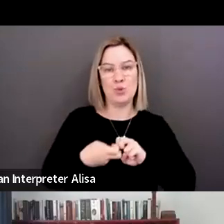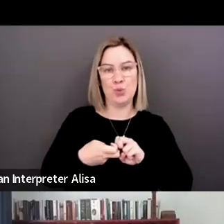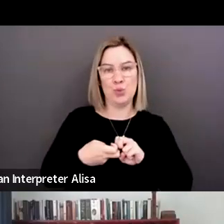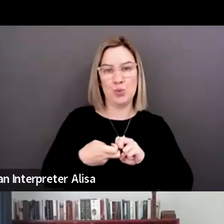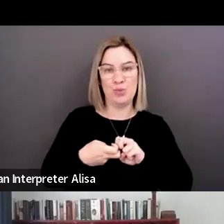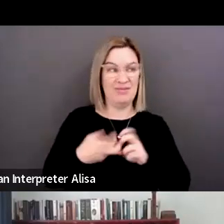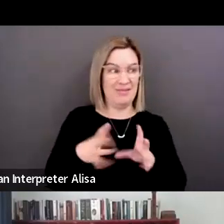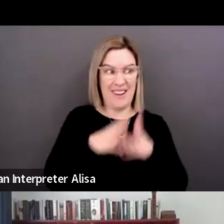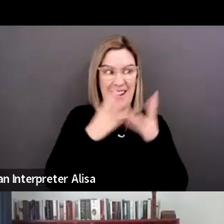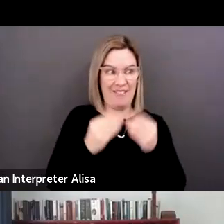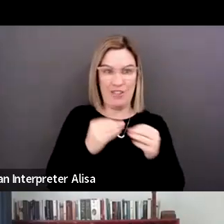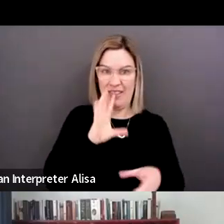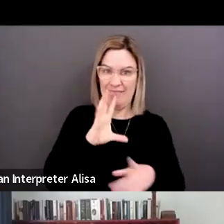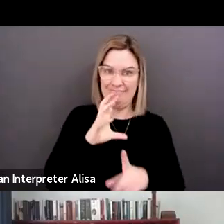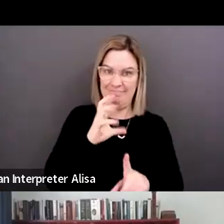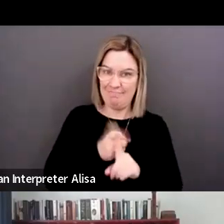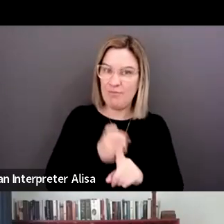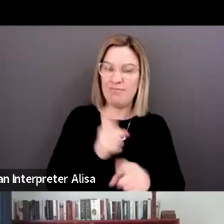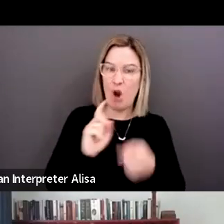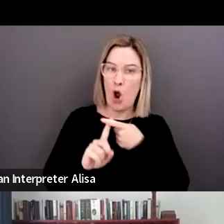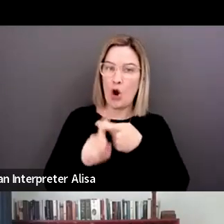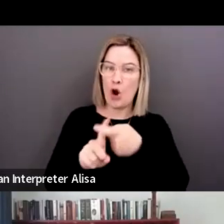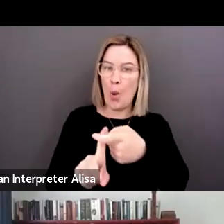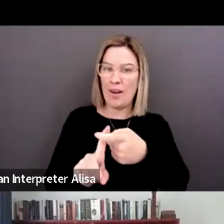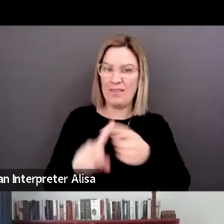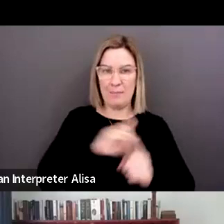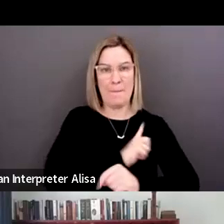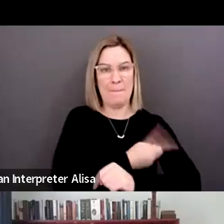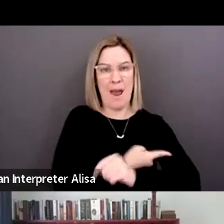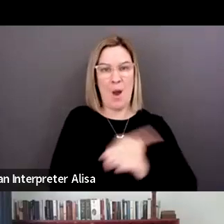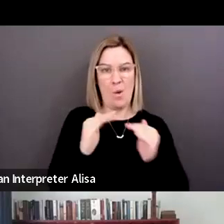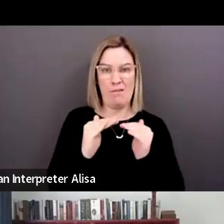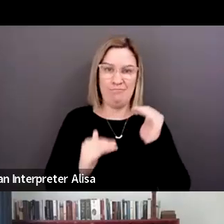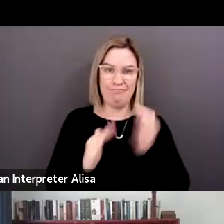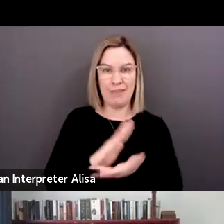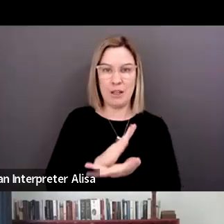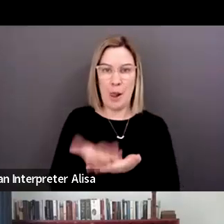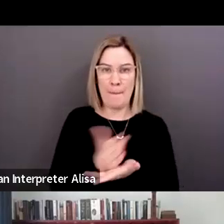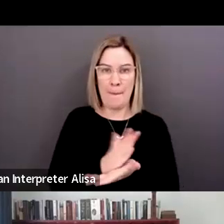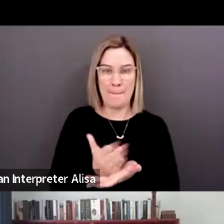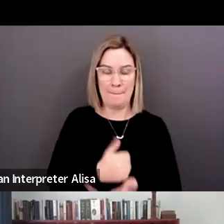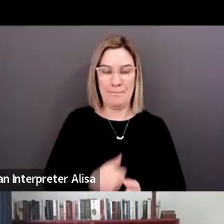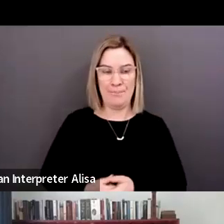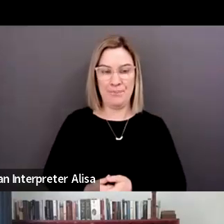vision and the power and the ability to collectivise structurally, redress these issues at hand. And all of the things that feed into this ongoing, I